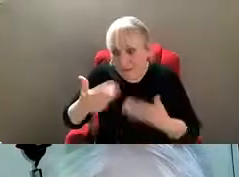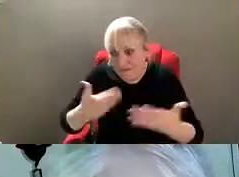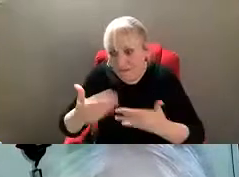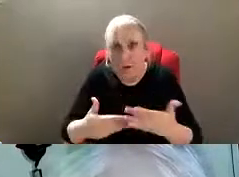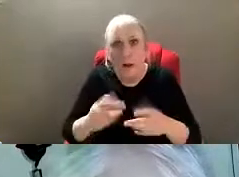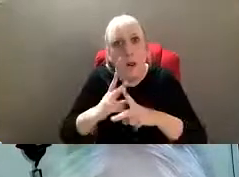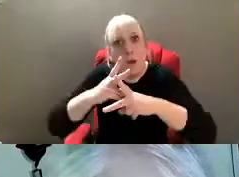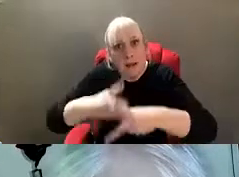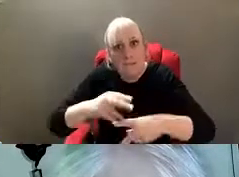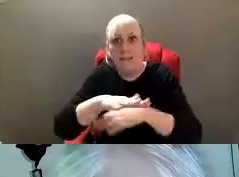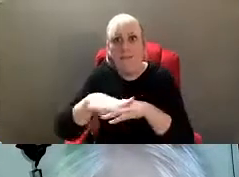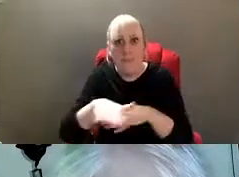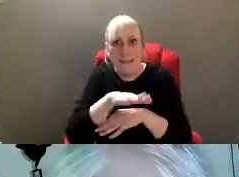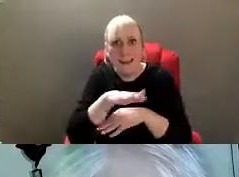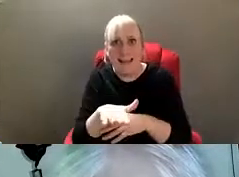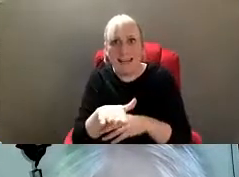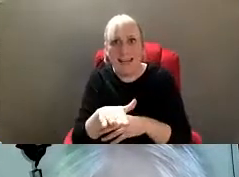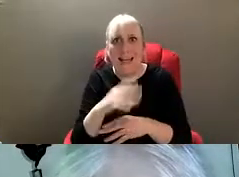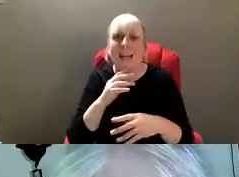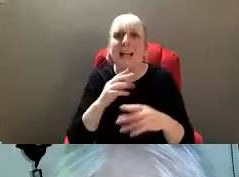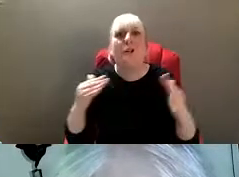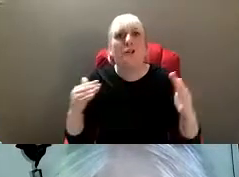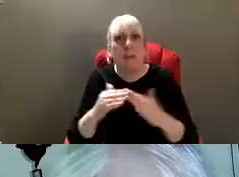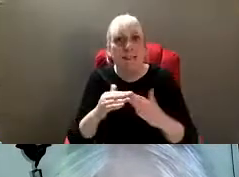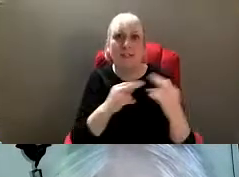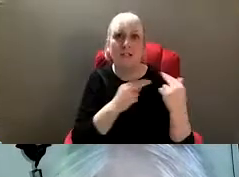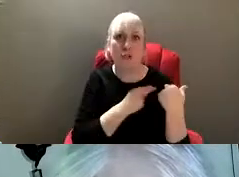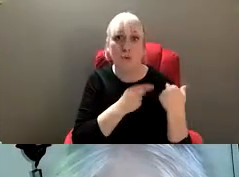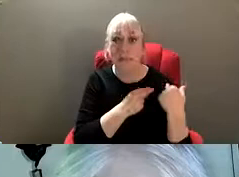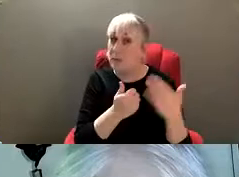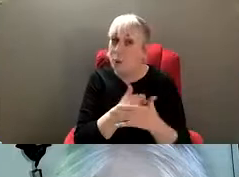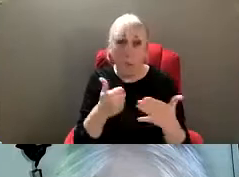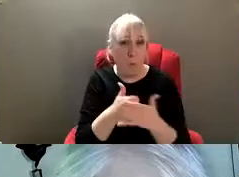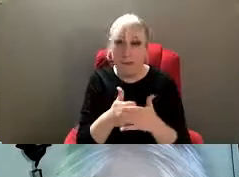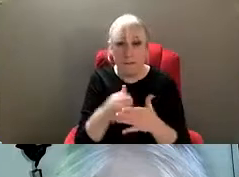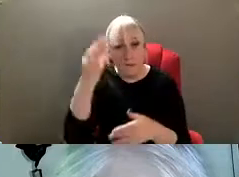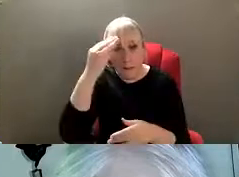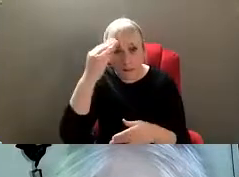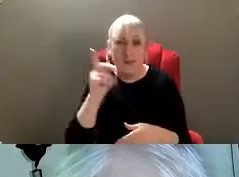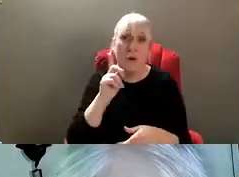domestic duties that fall on women and mothers and girls and those the ones that are also